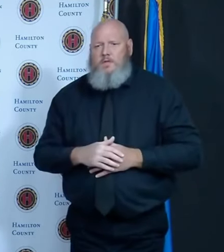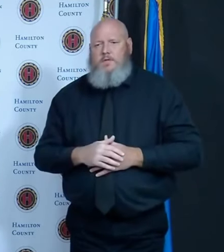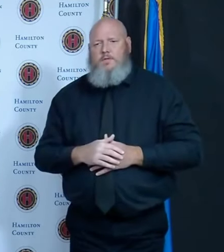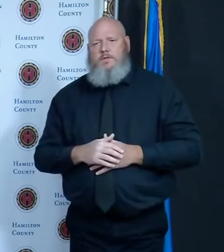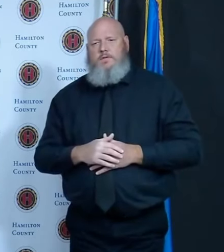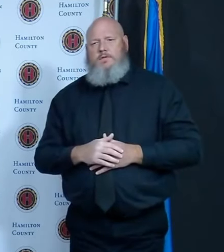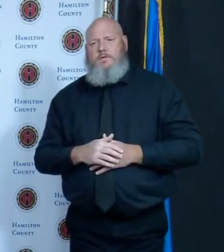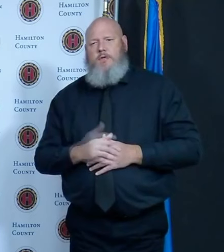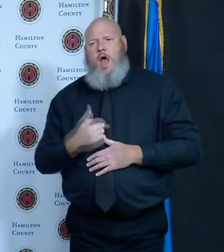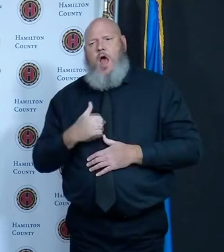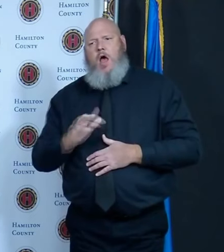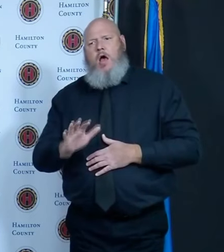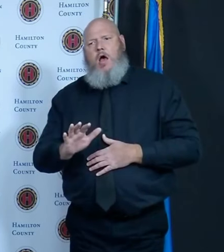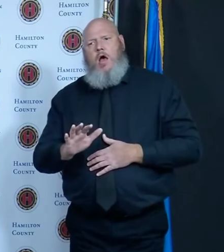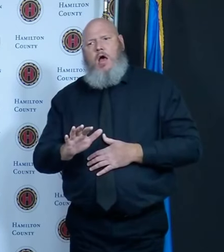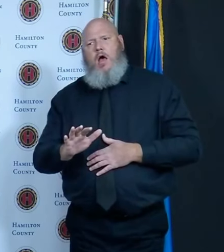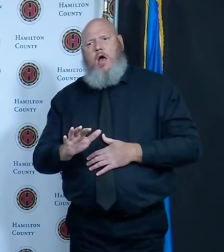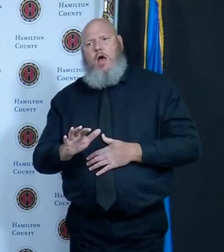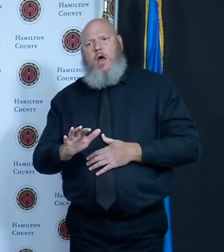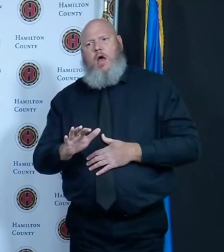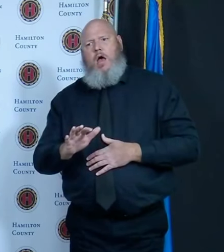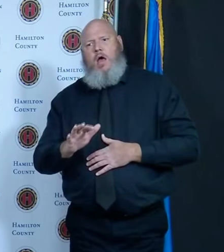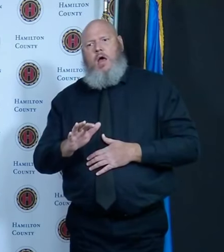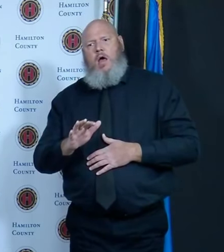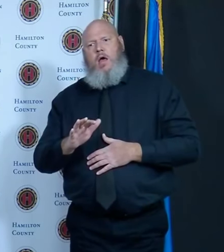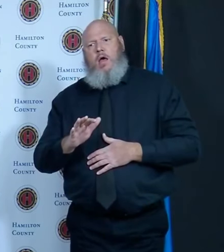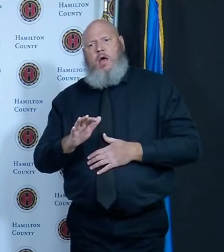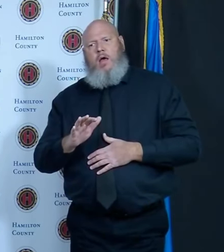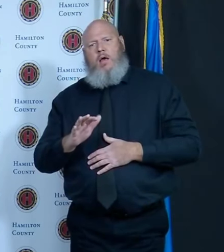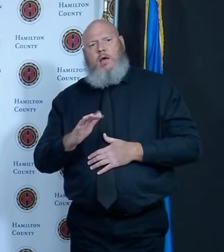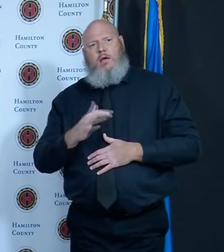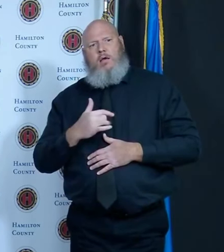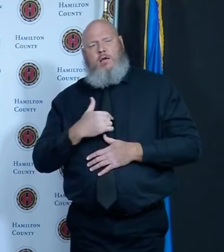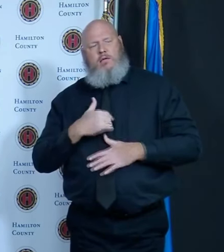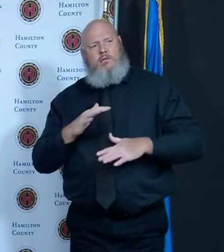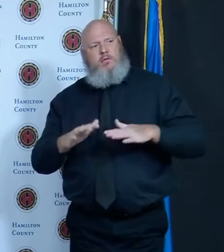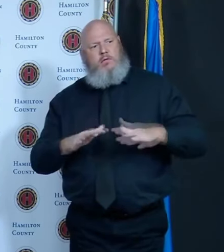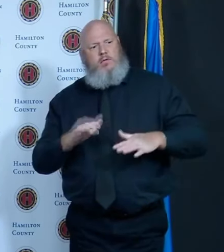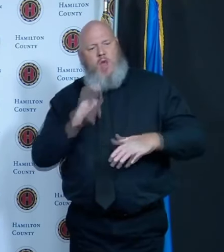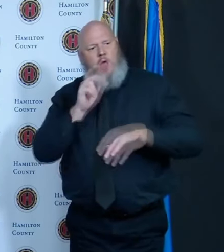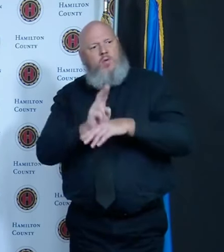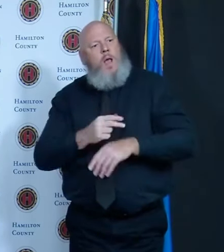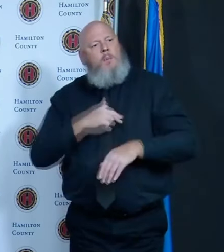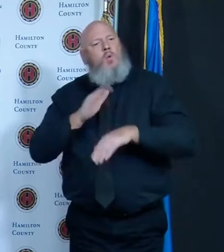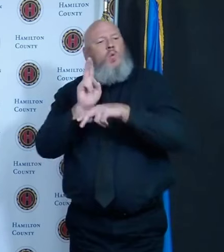all of our members and I thought well it was lovely I mean and so I want to